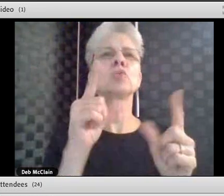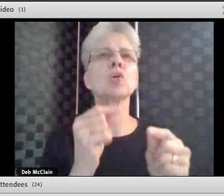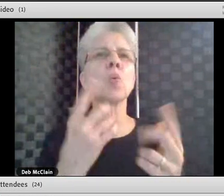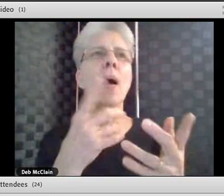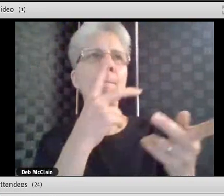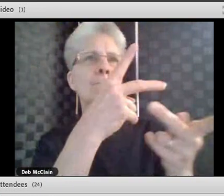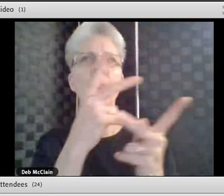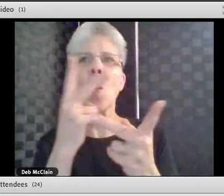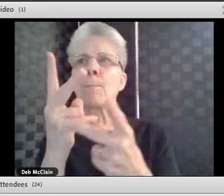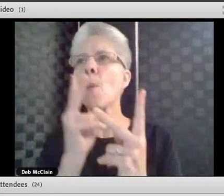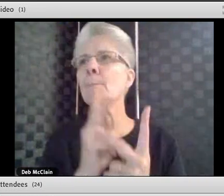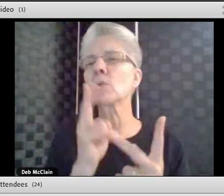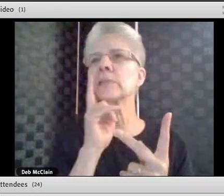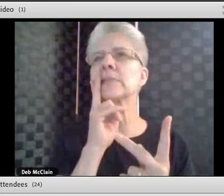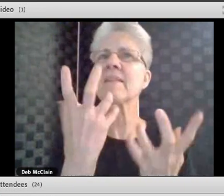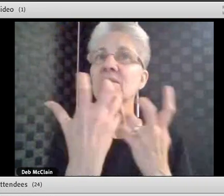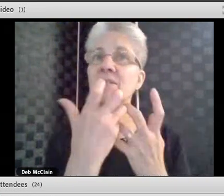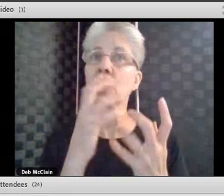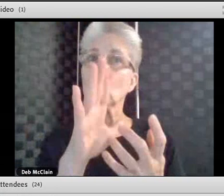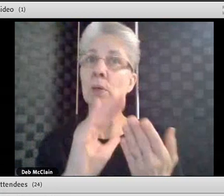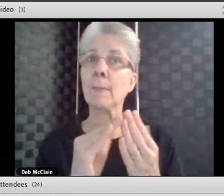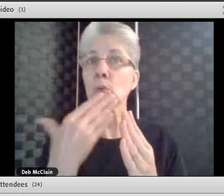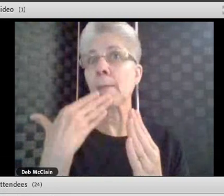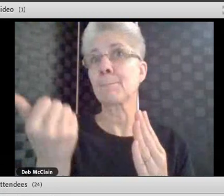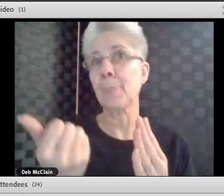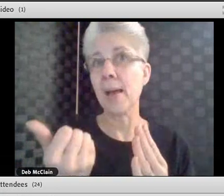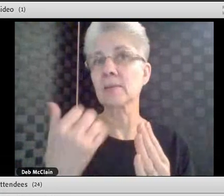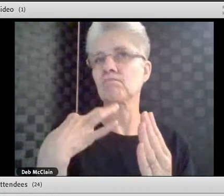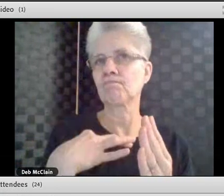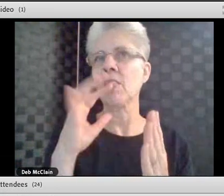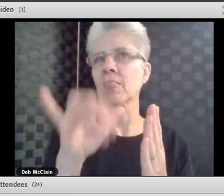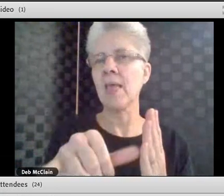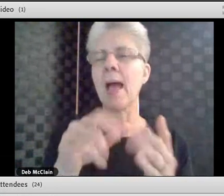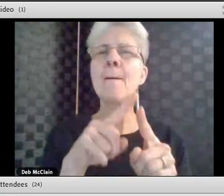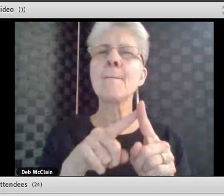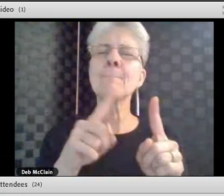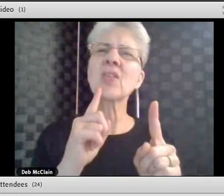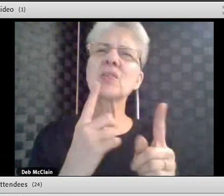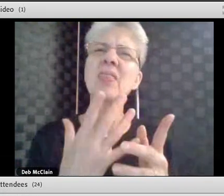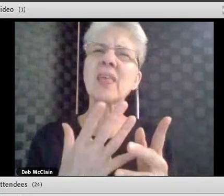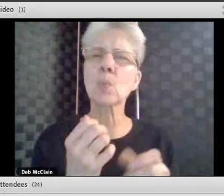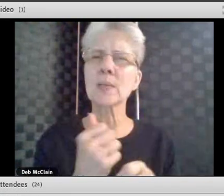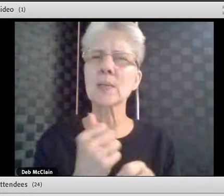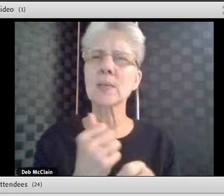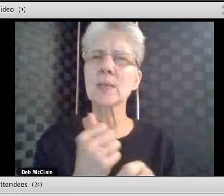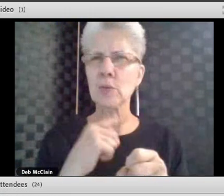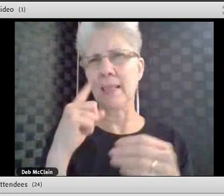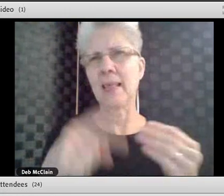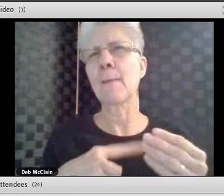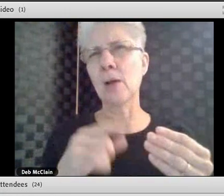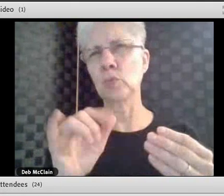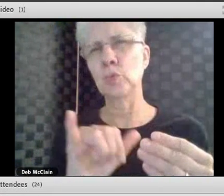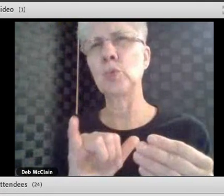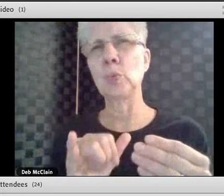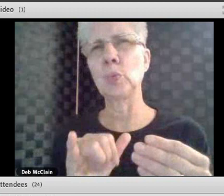at what other libraries have done and borrow and see what fits for your community and your library, but there's, you know, things with safety